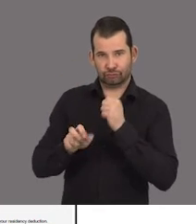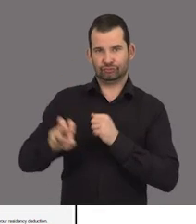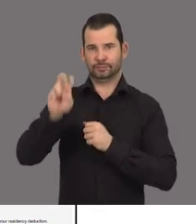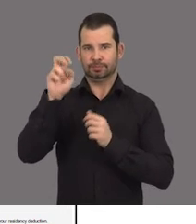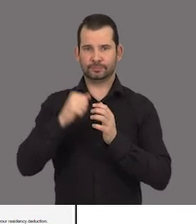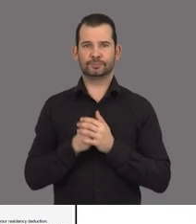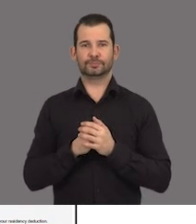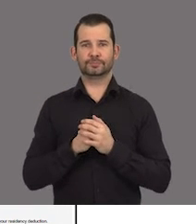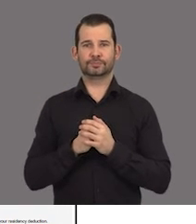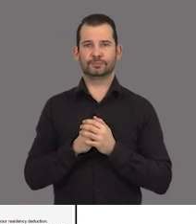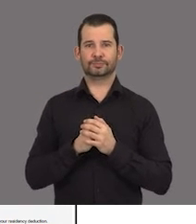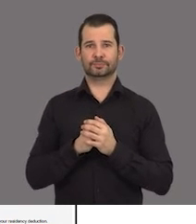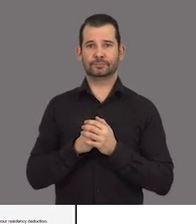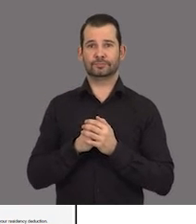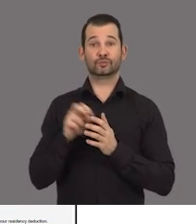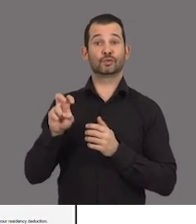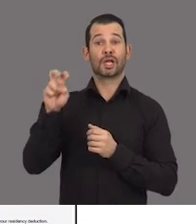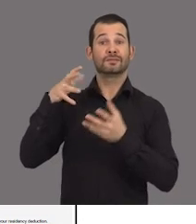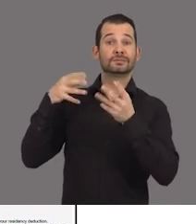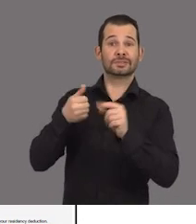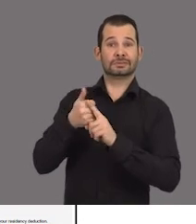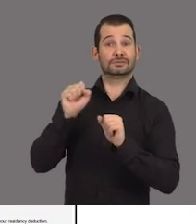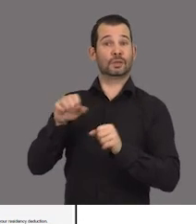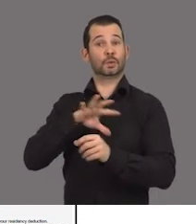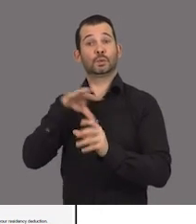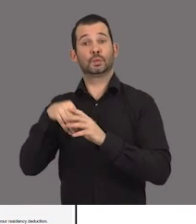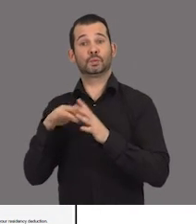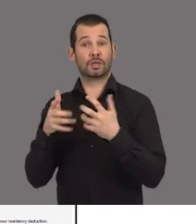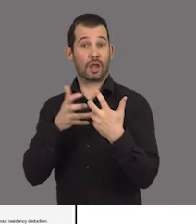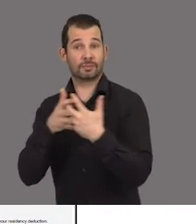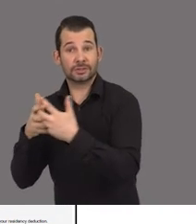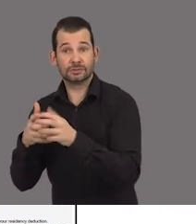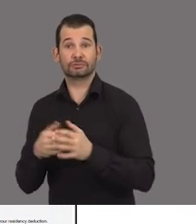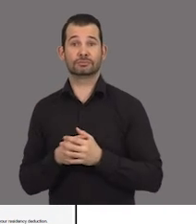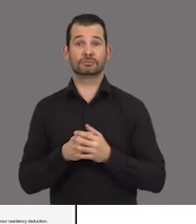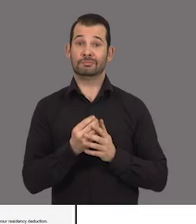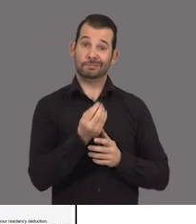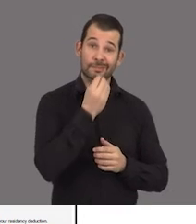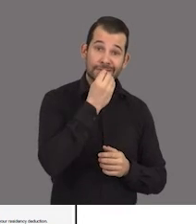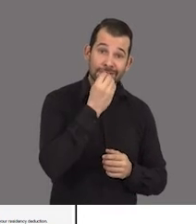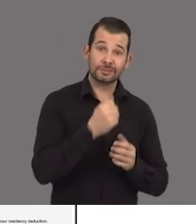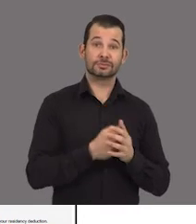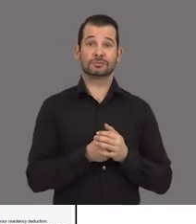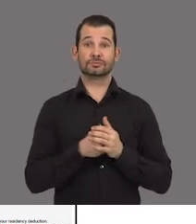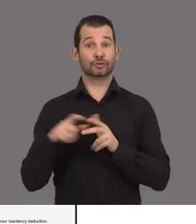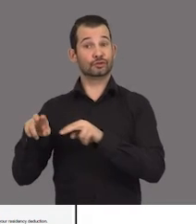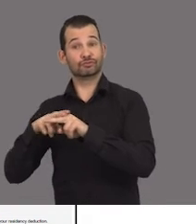Travel expenses can include accommodations, meals, train, taxi